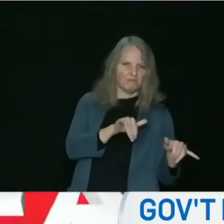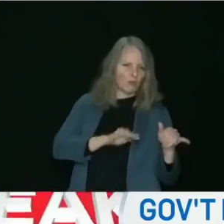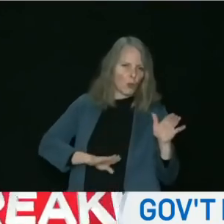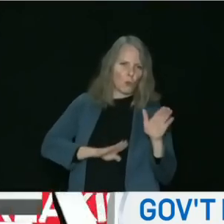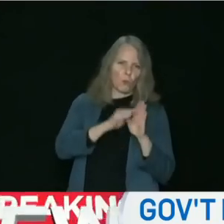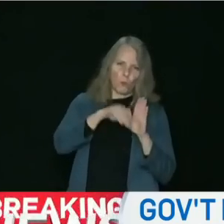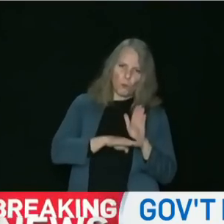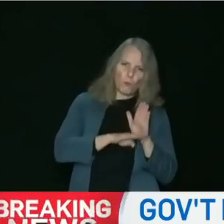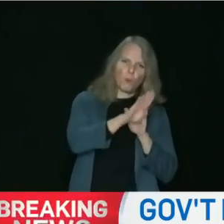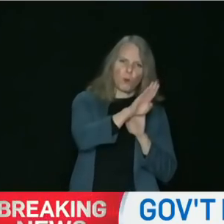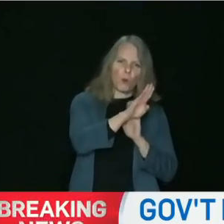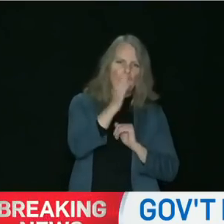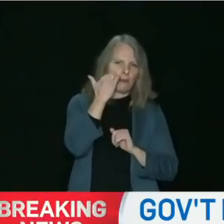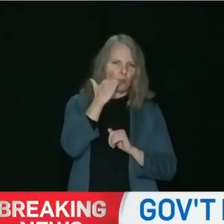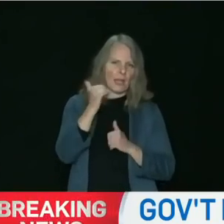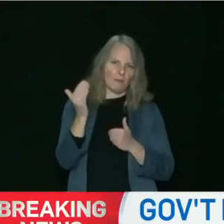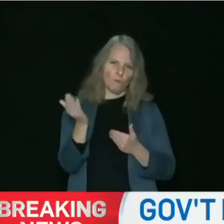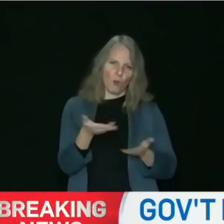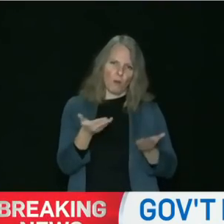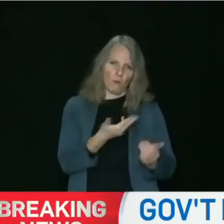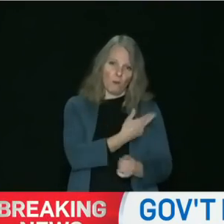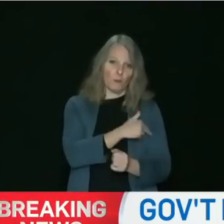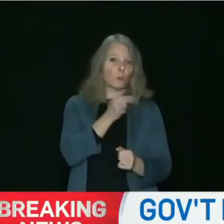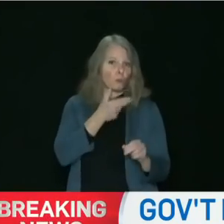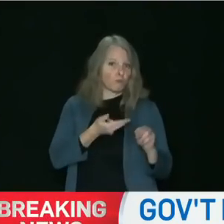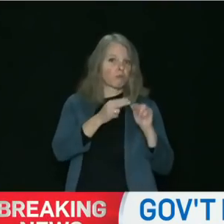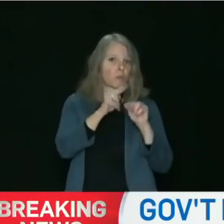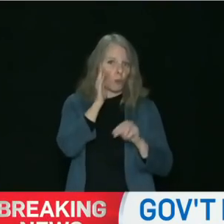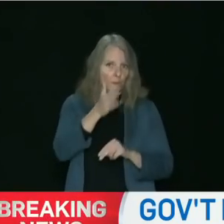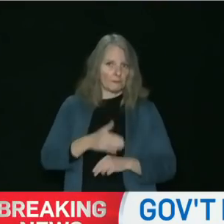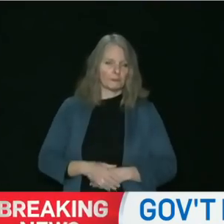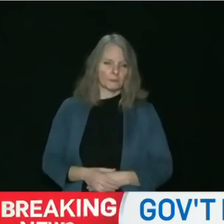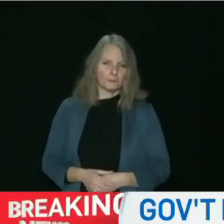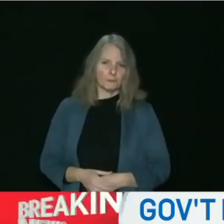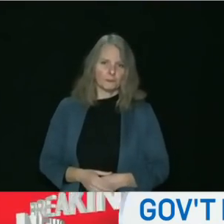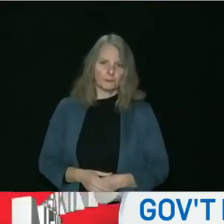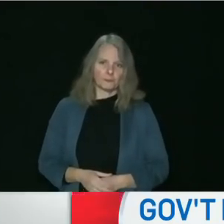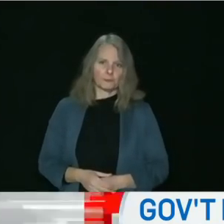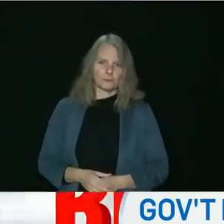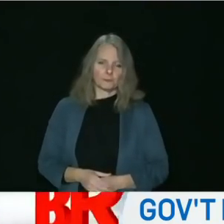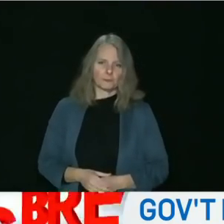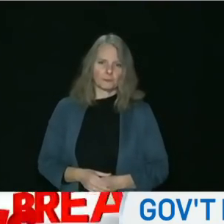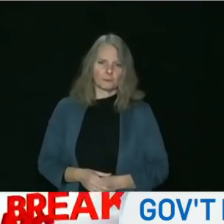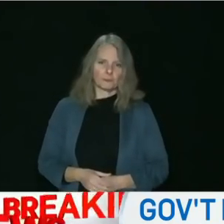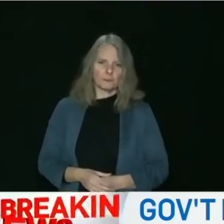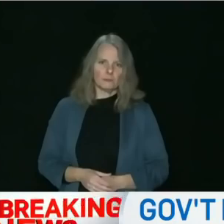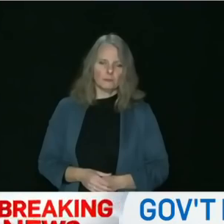SPREAD OF OMICRON, BUT MOST REGIONS IN THE COUNTRY SHOULD